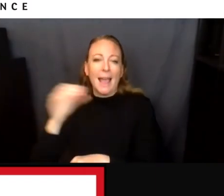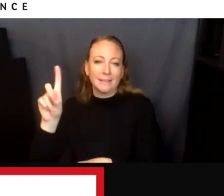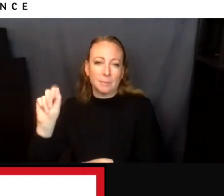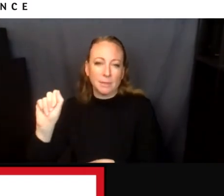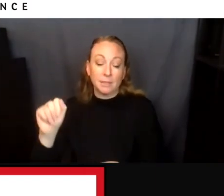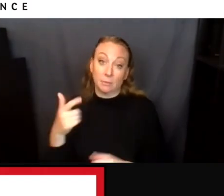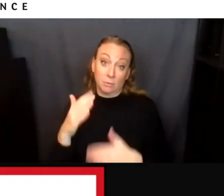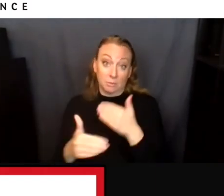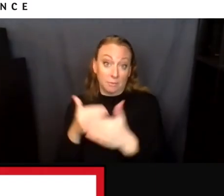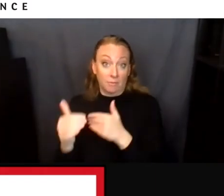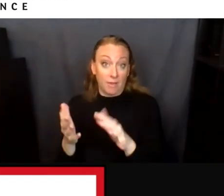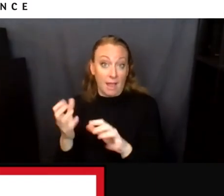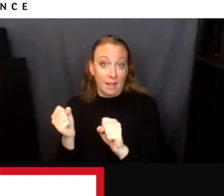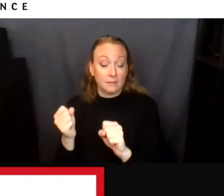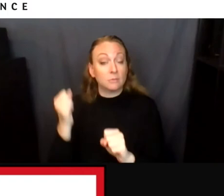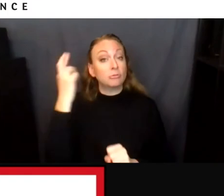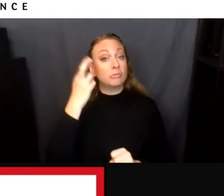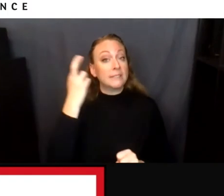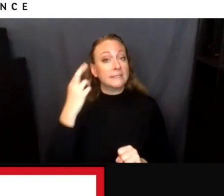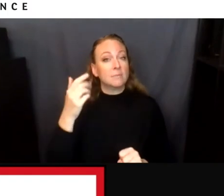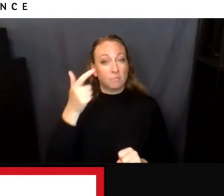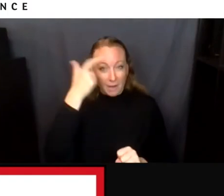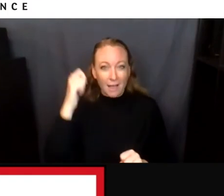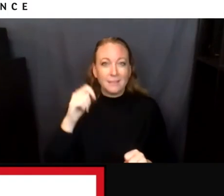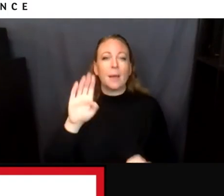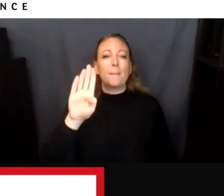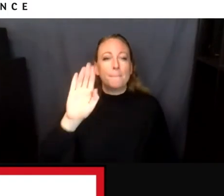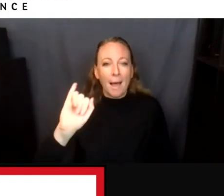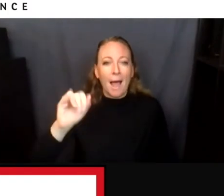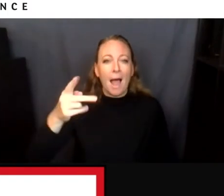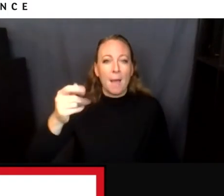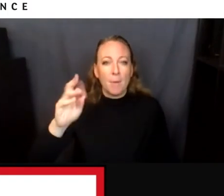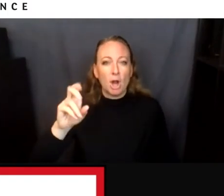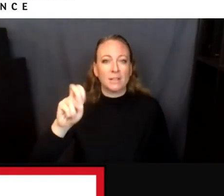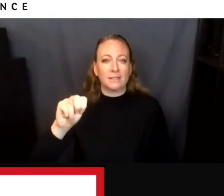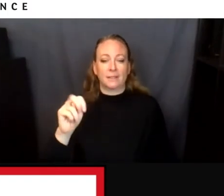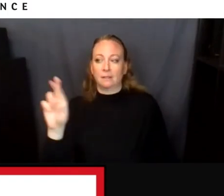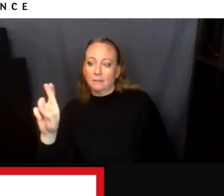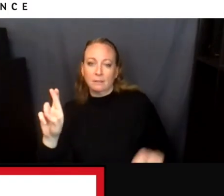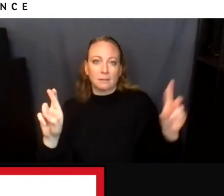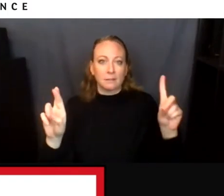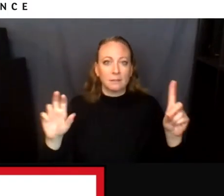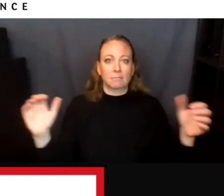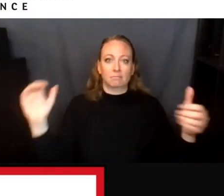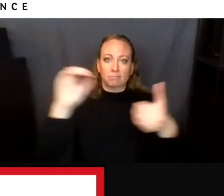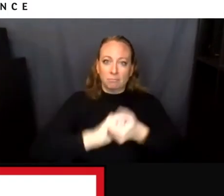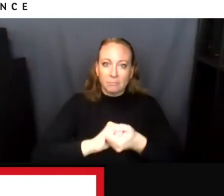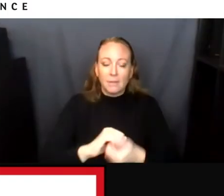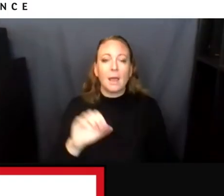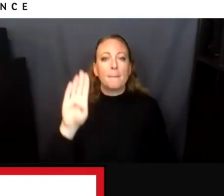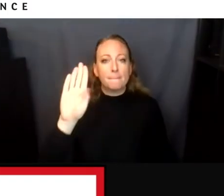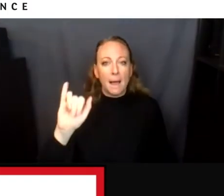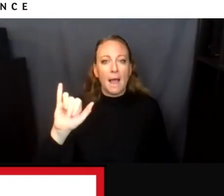is that it was bi-partisan, bicameral. But in the Senate we had, Senator Kennedy